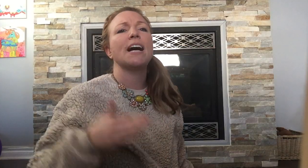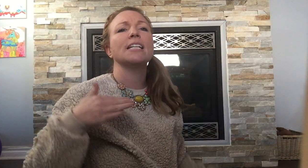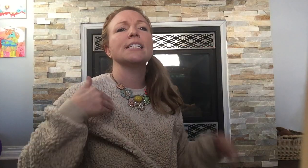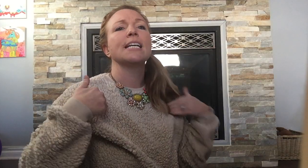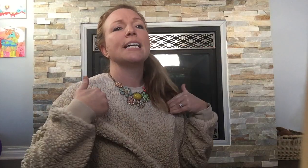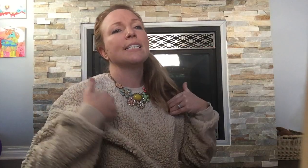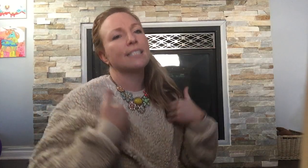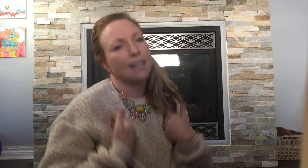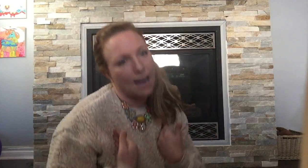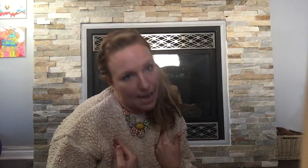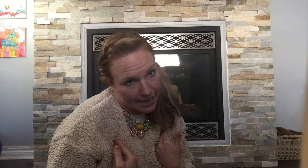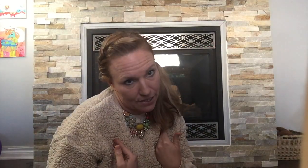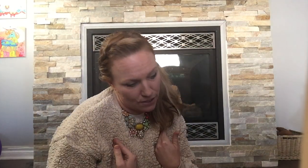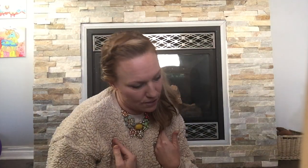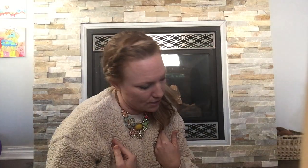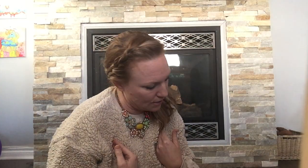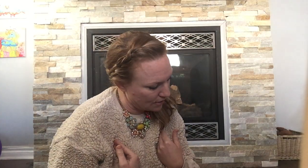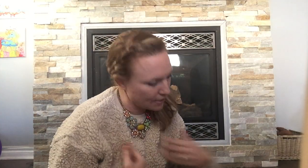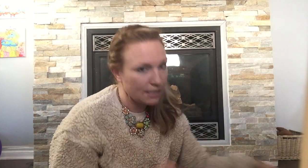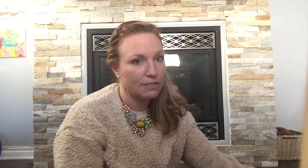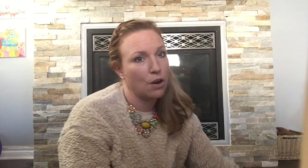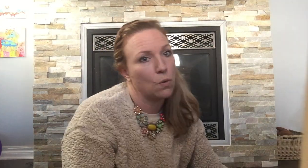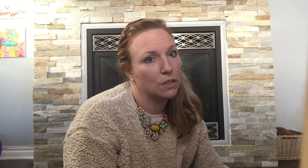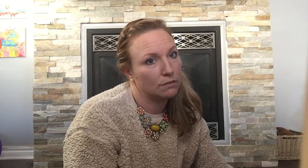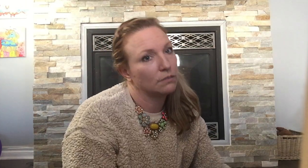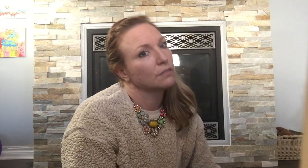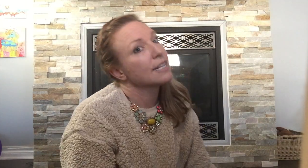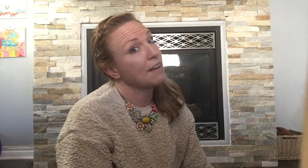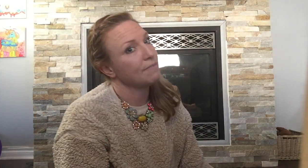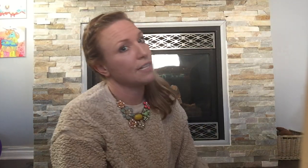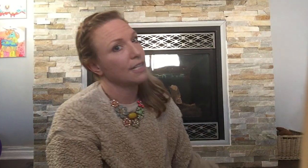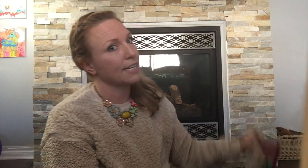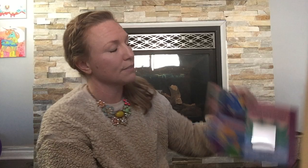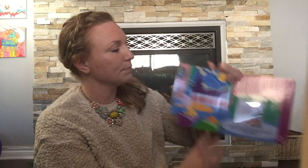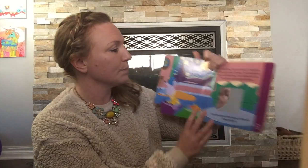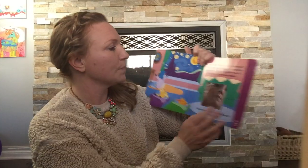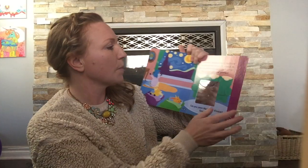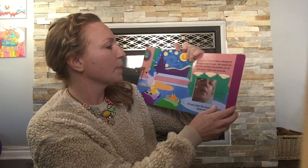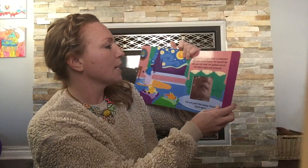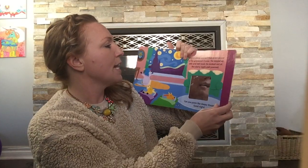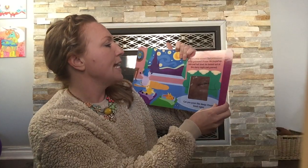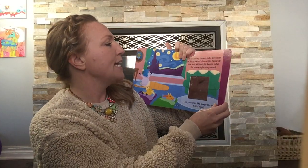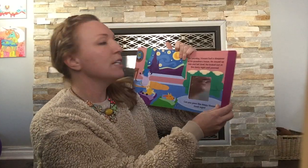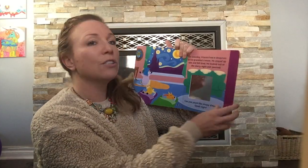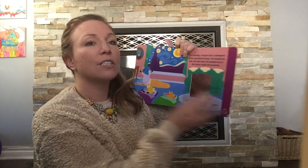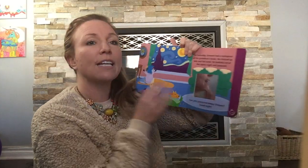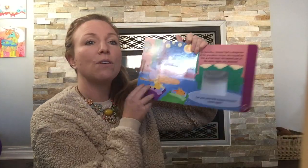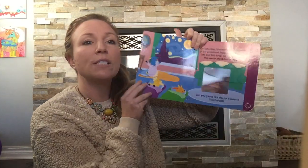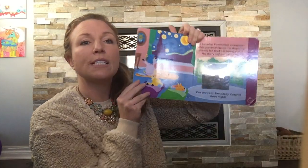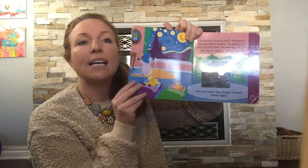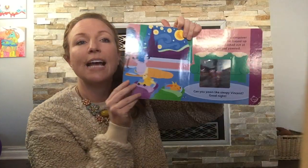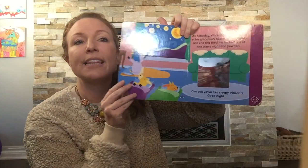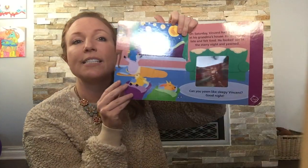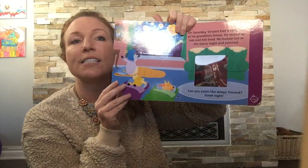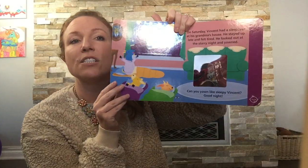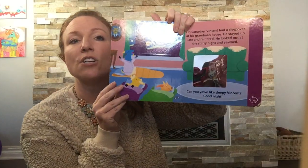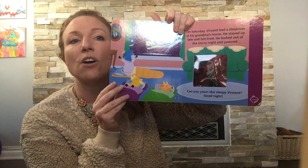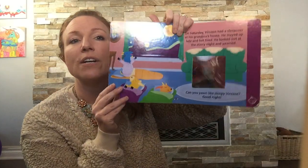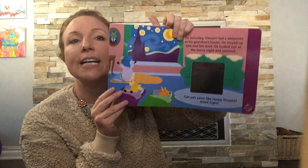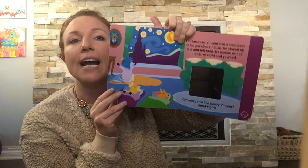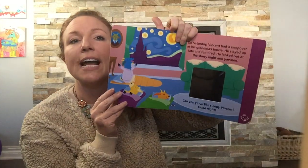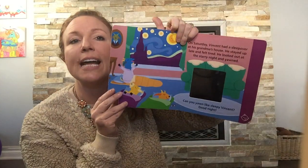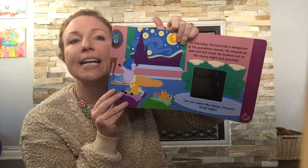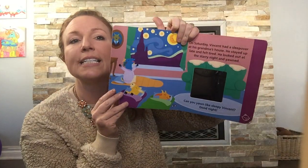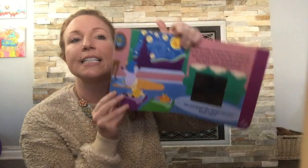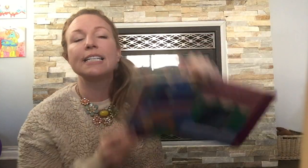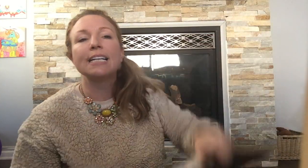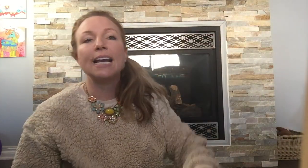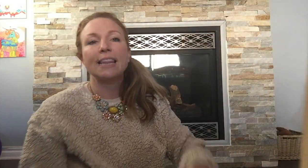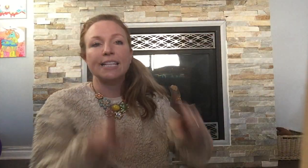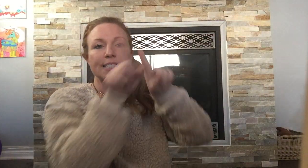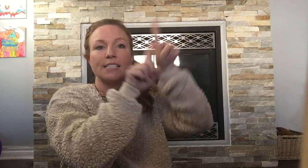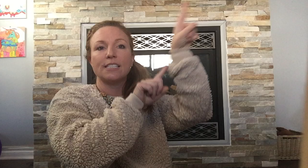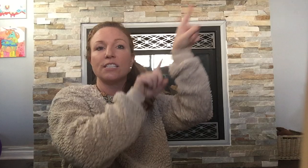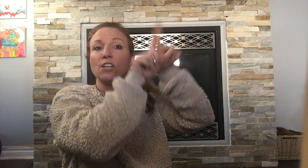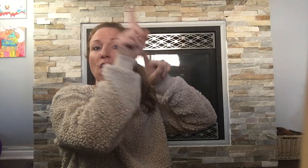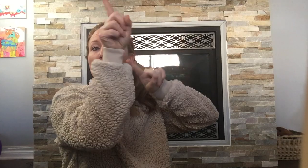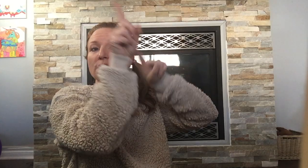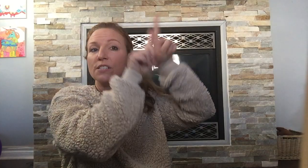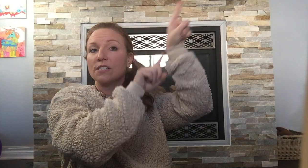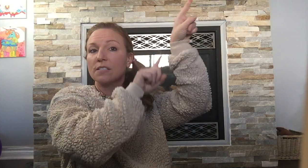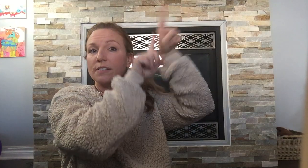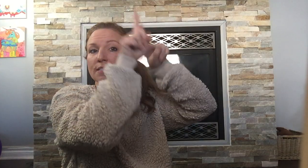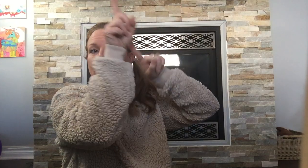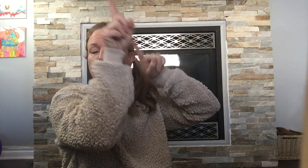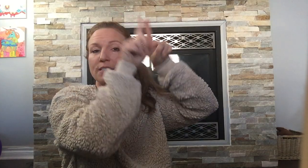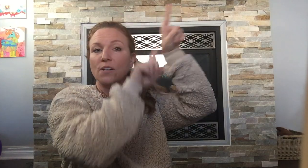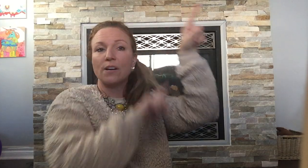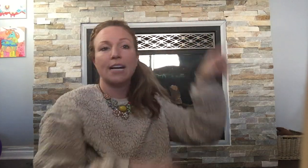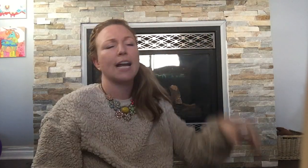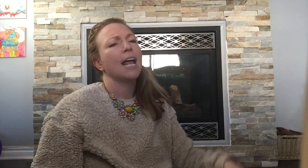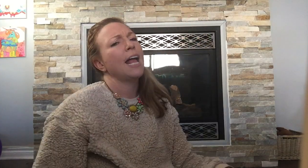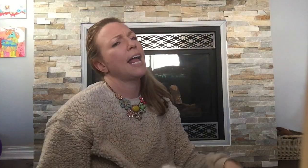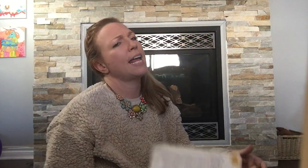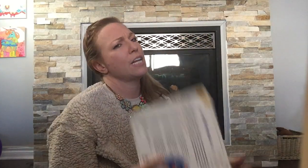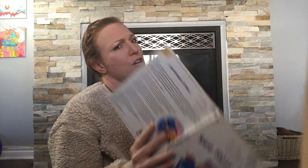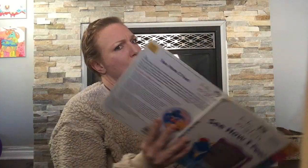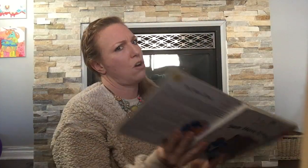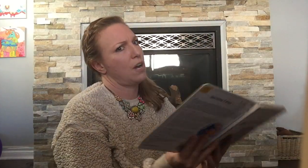felt TIRED, you know that feeling. He looked out at the starry night, this is STAR, and beyond.